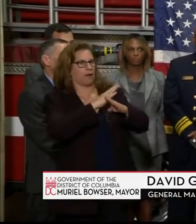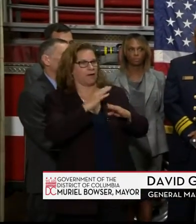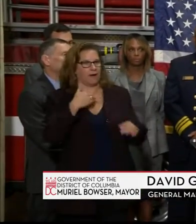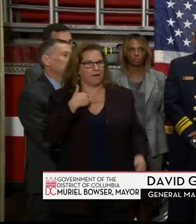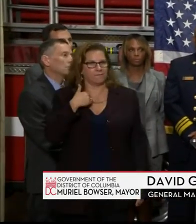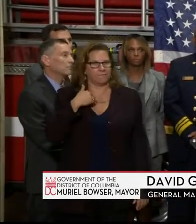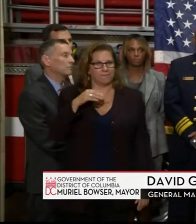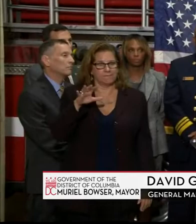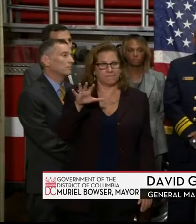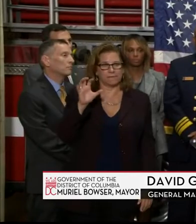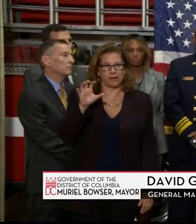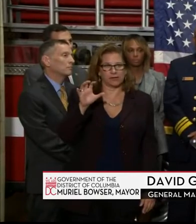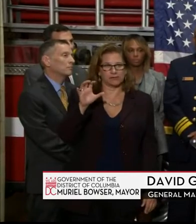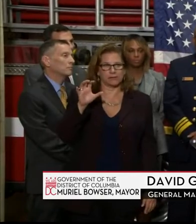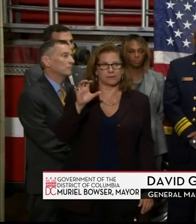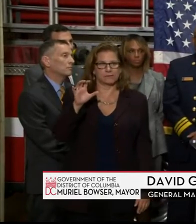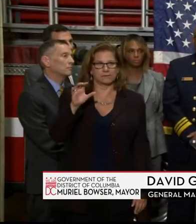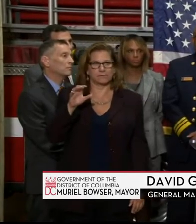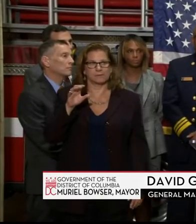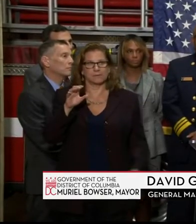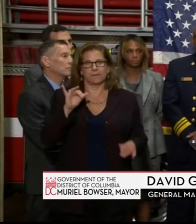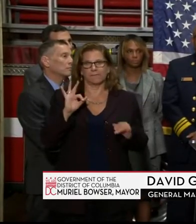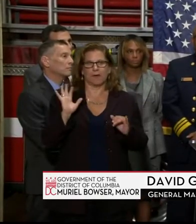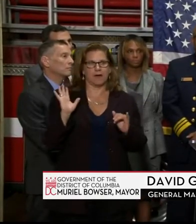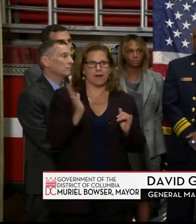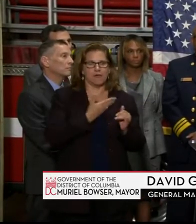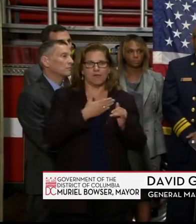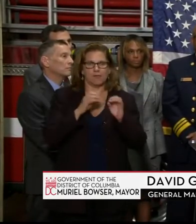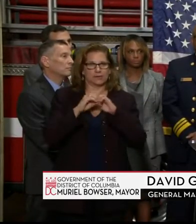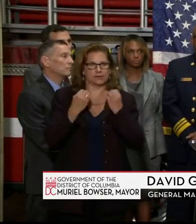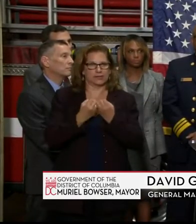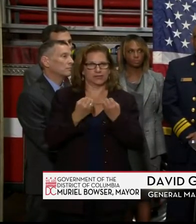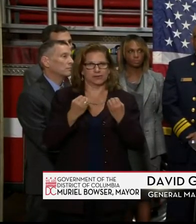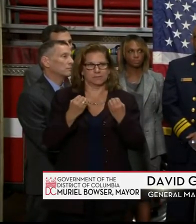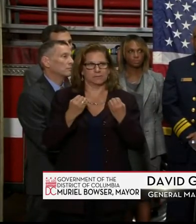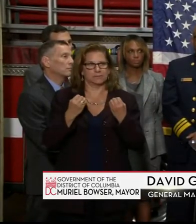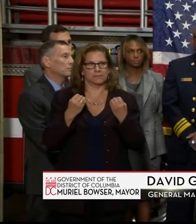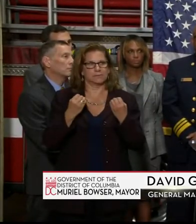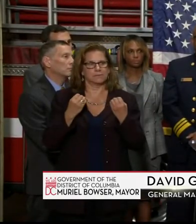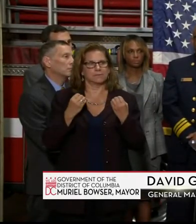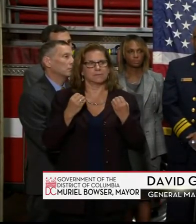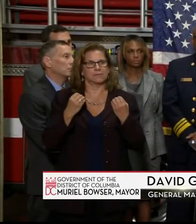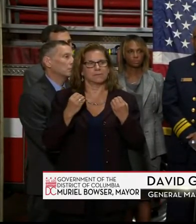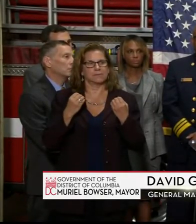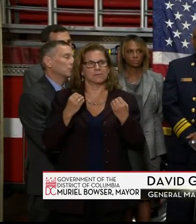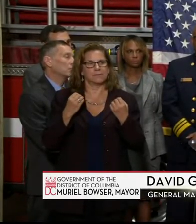INDIVIDUALS AND OUR ORGANIZATION READY AT THE HOT SPOTS THAT WE'VE IDENTIFIED THROUGHOUT THE DISTRICT.